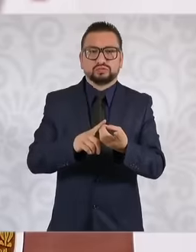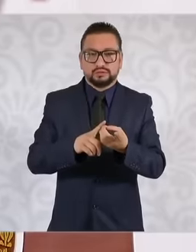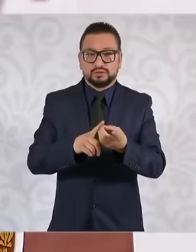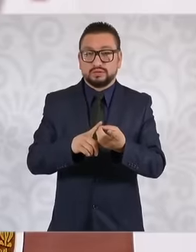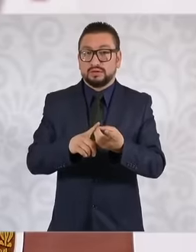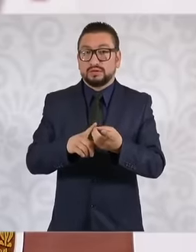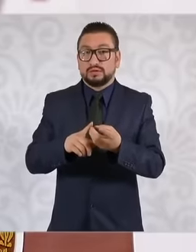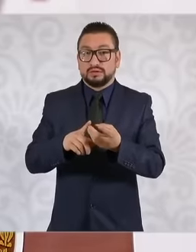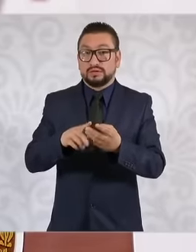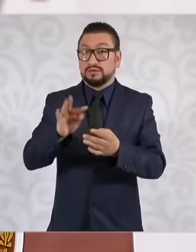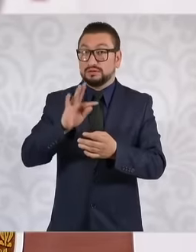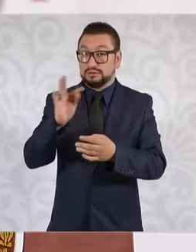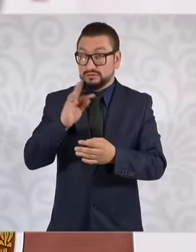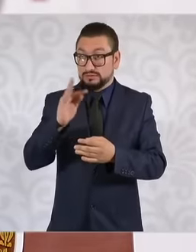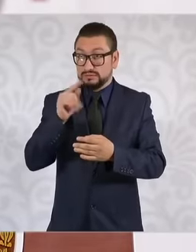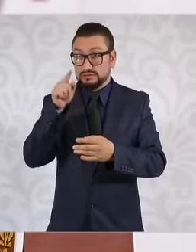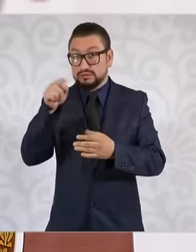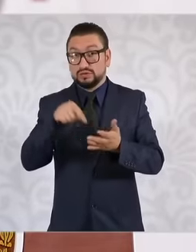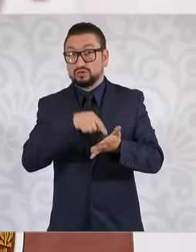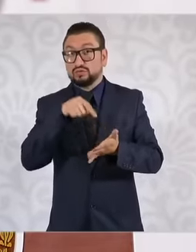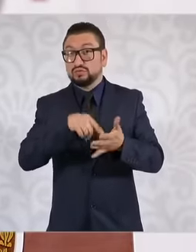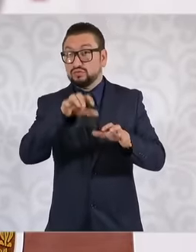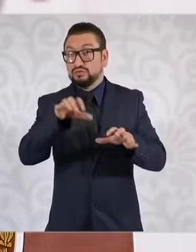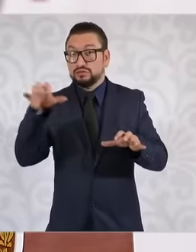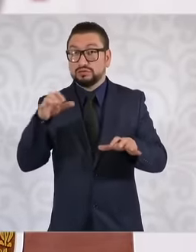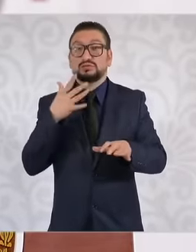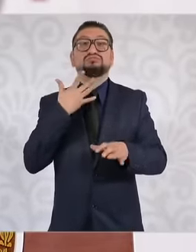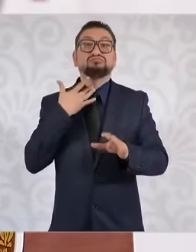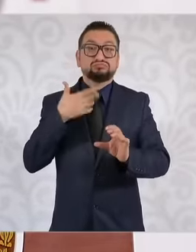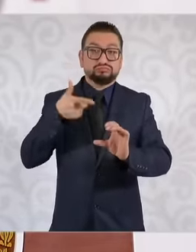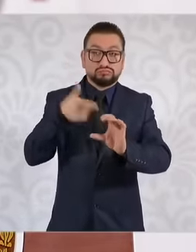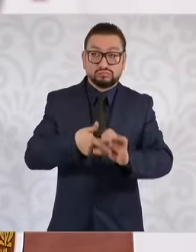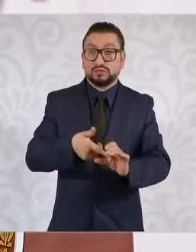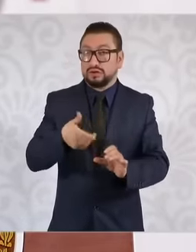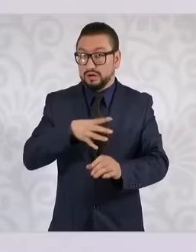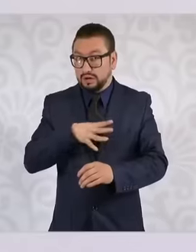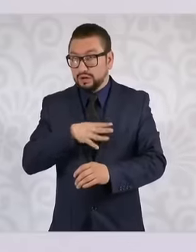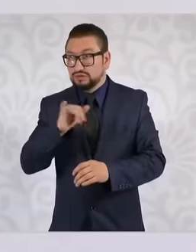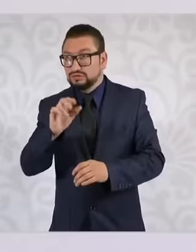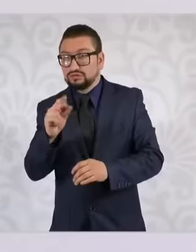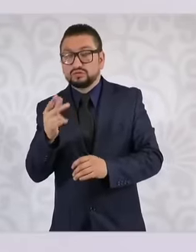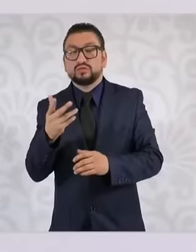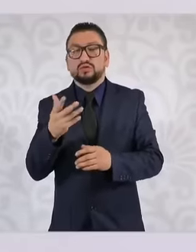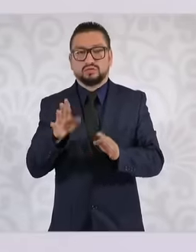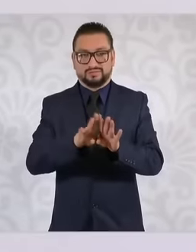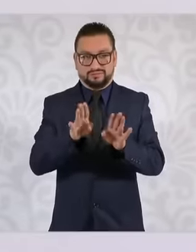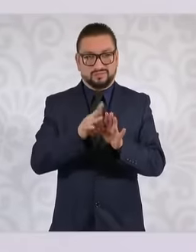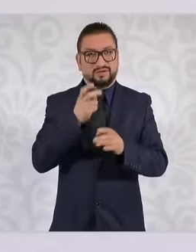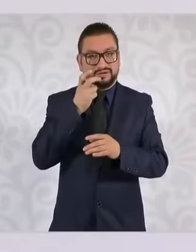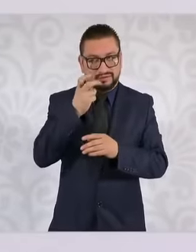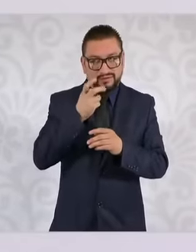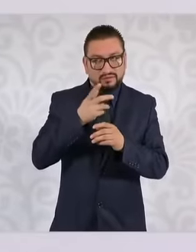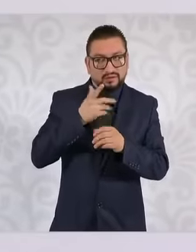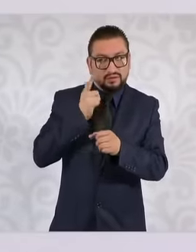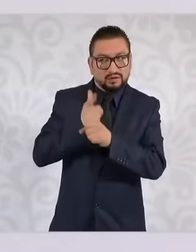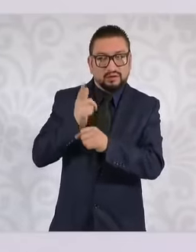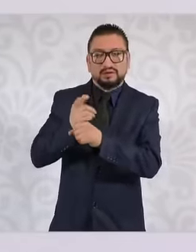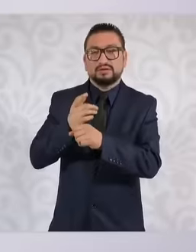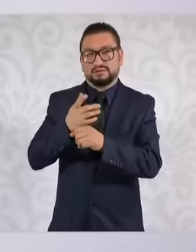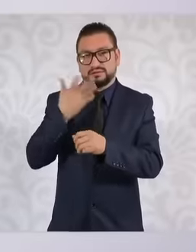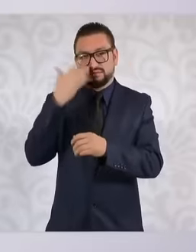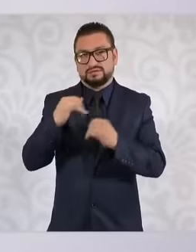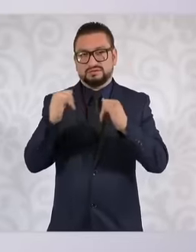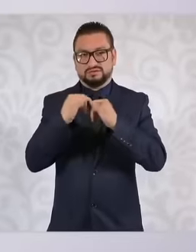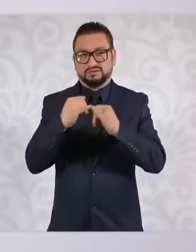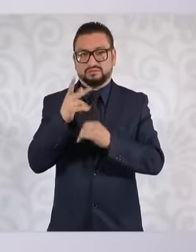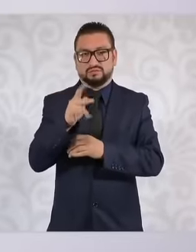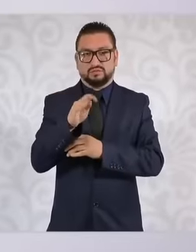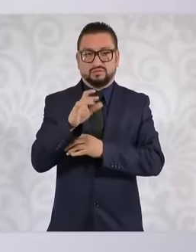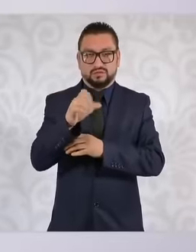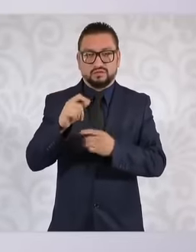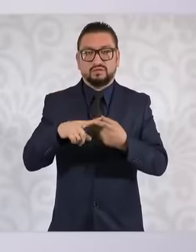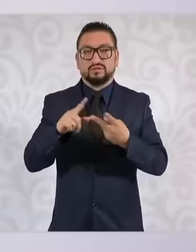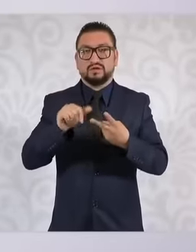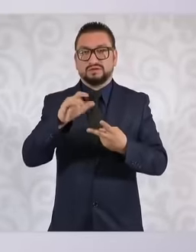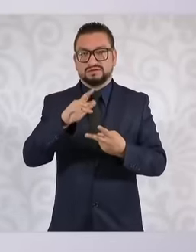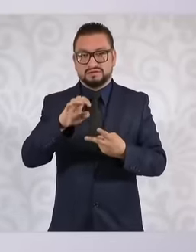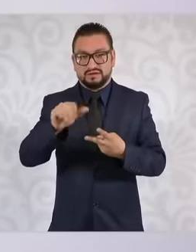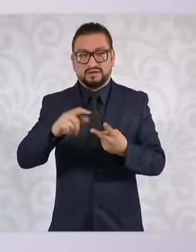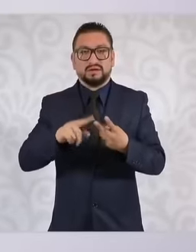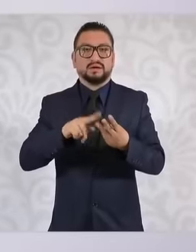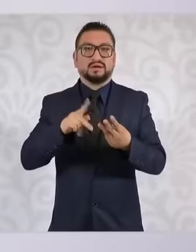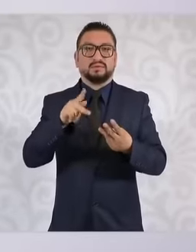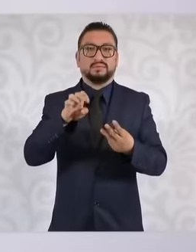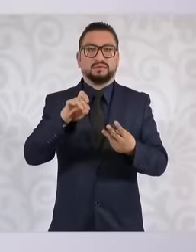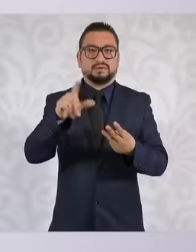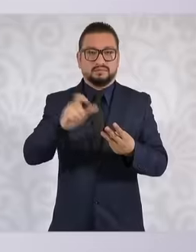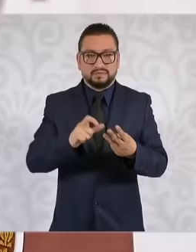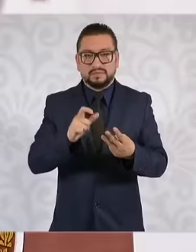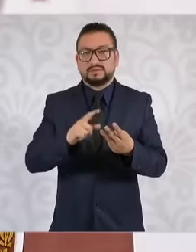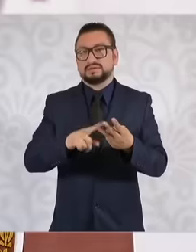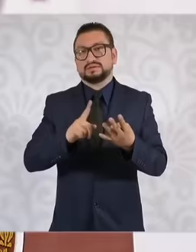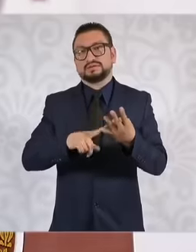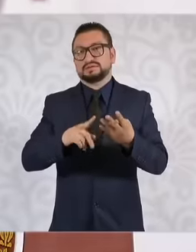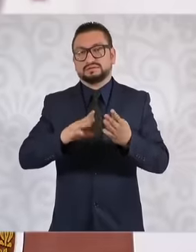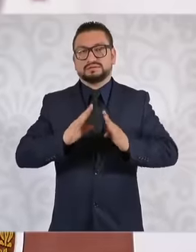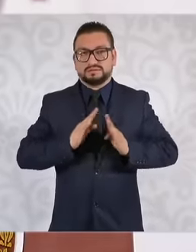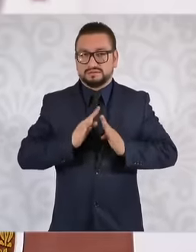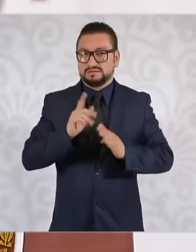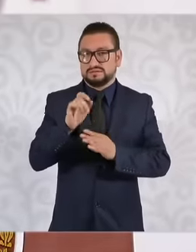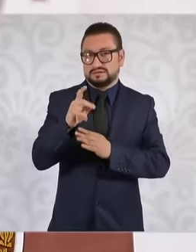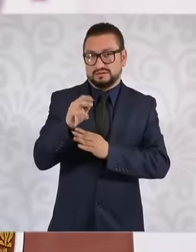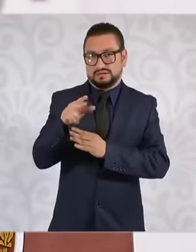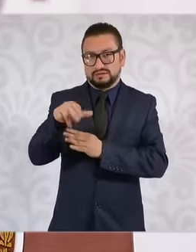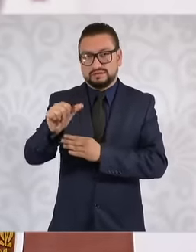gas stations for example then all this is carried out by institutions like Profeco acea Pemex Sedena and